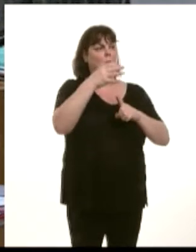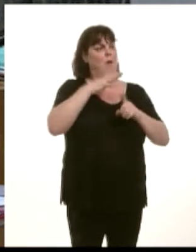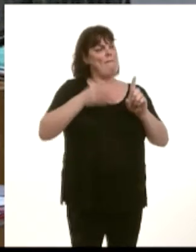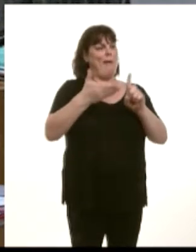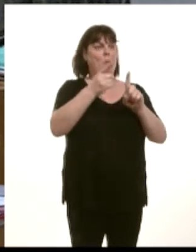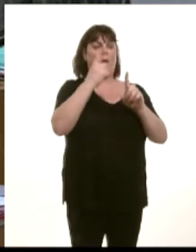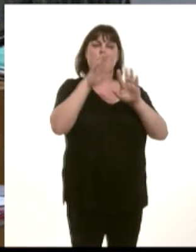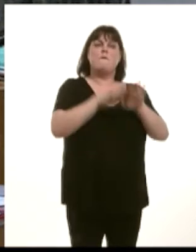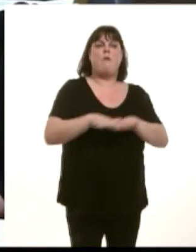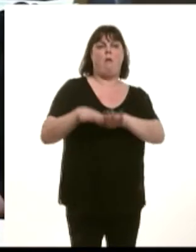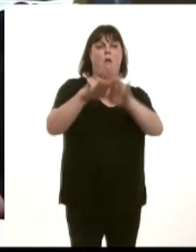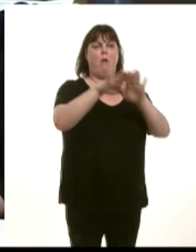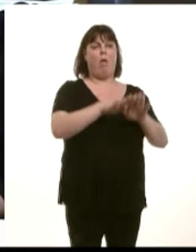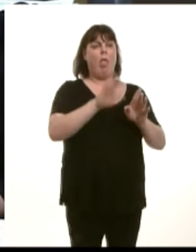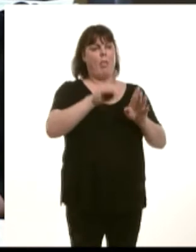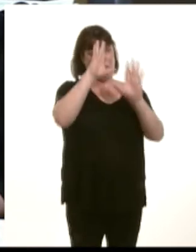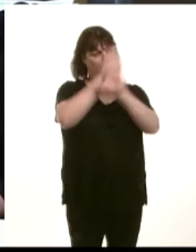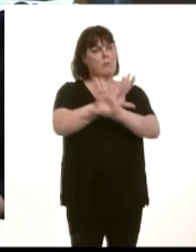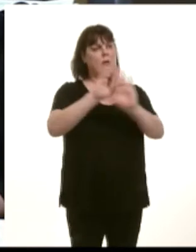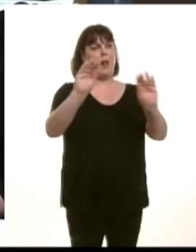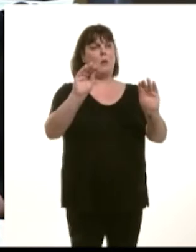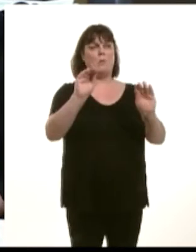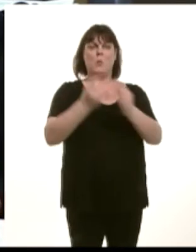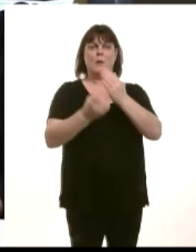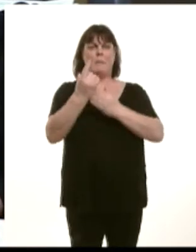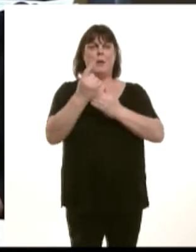the message will be to the people of Britain, because that is the message we have promoted in Wales over the past four years.